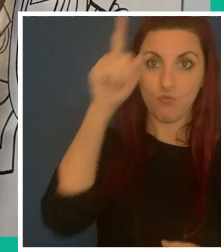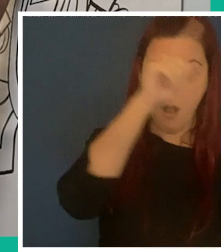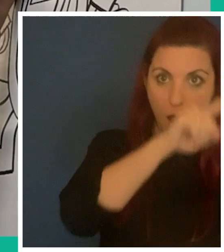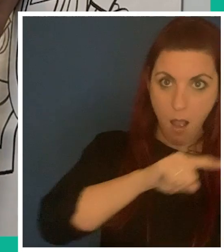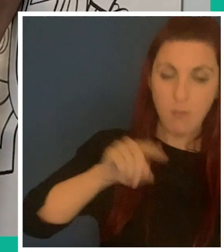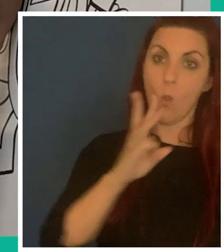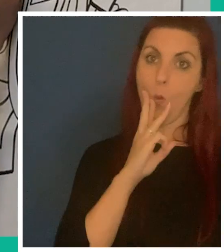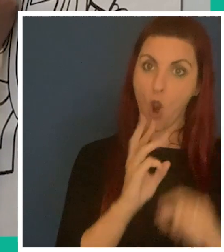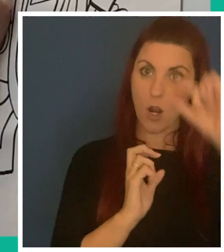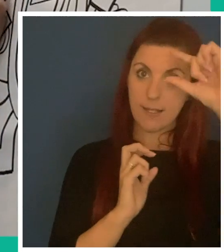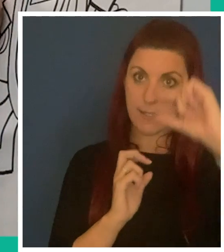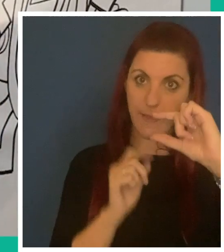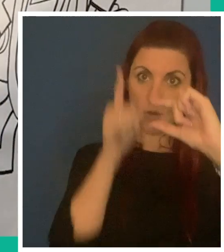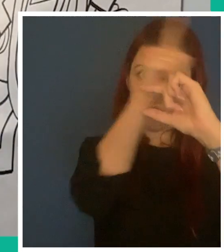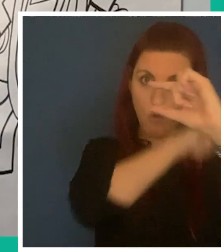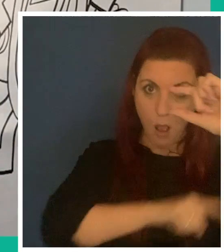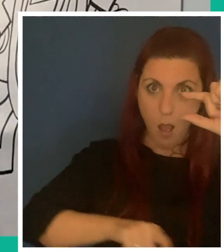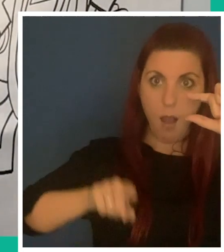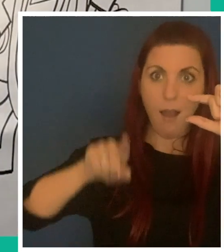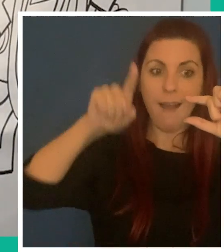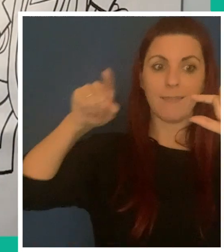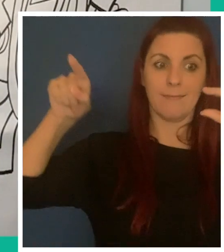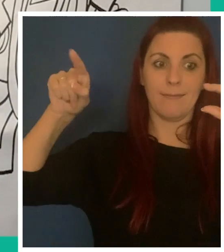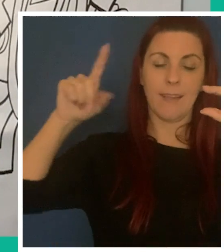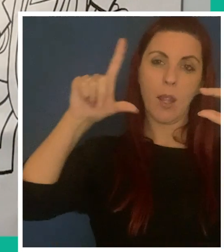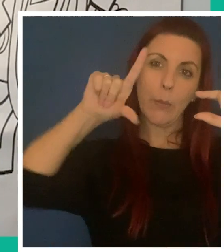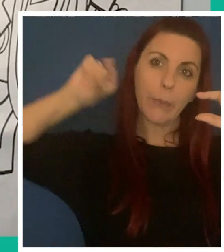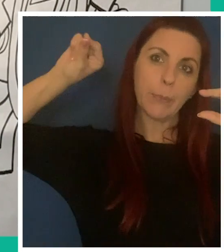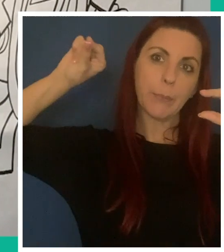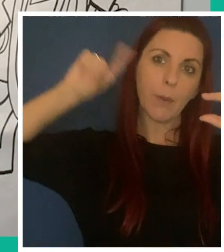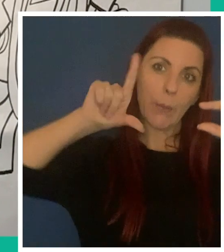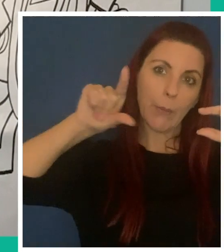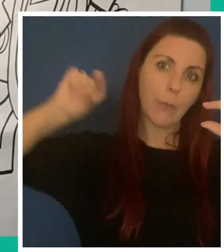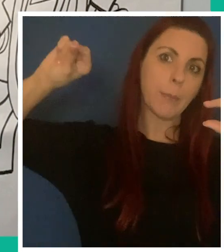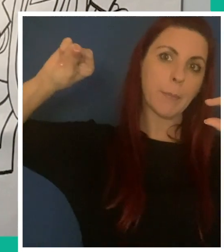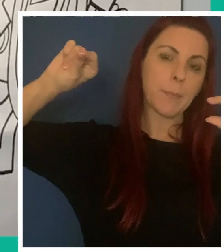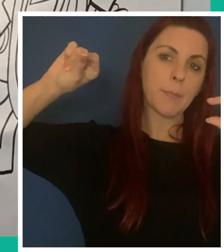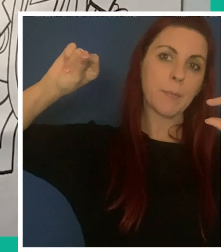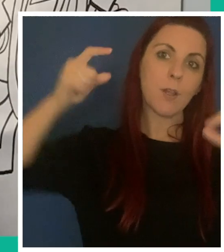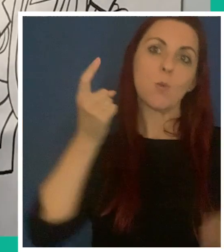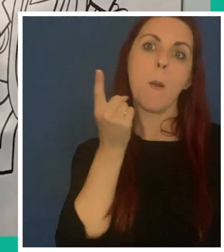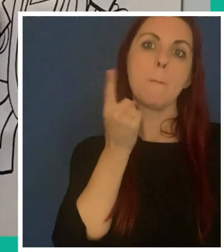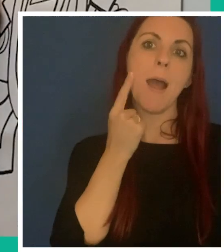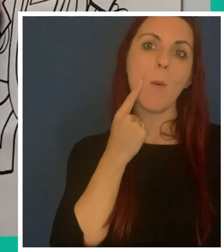So again it can be any shape and then you draw what is called a tail coming to the person who is speaking.